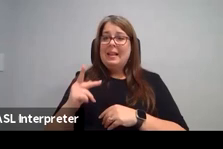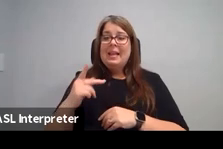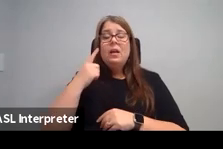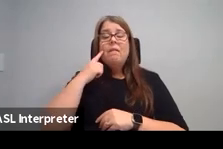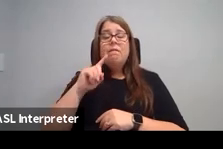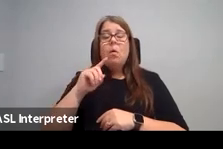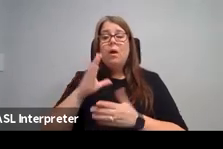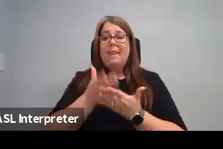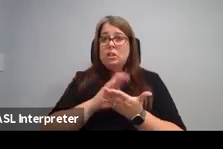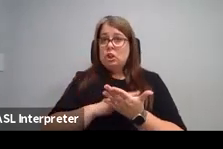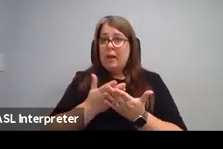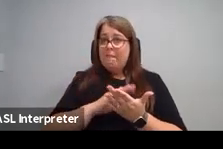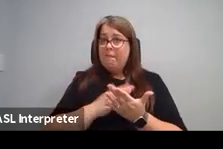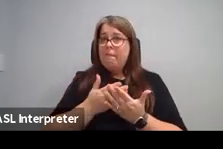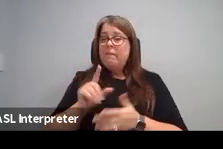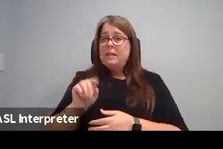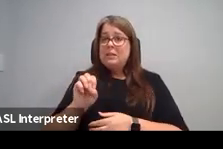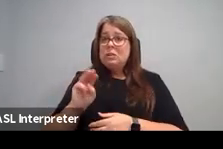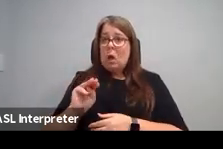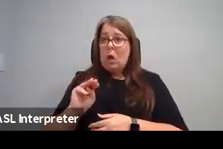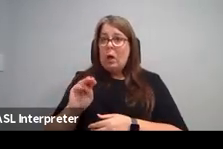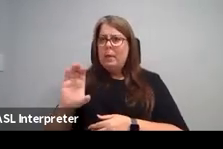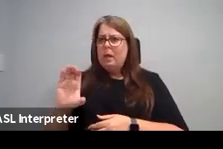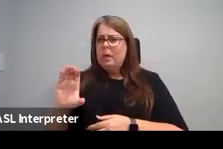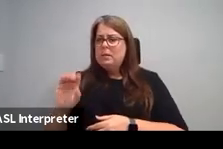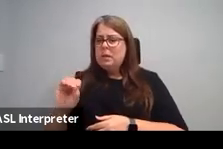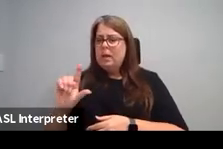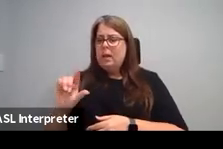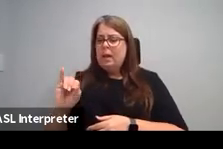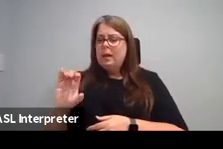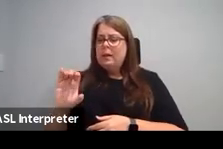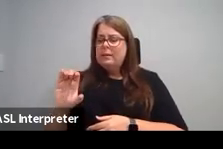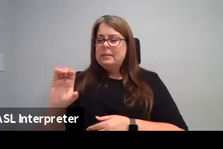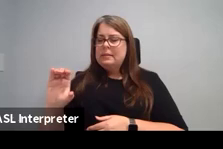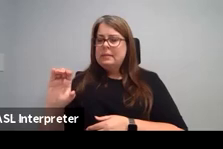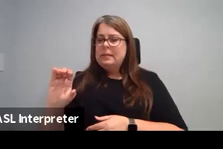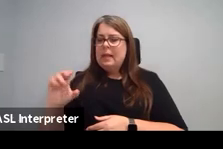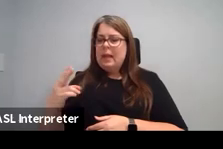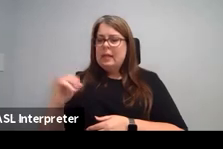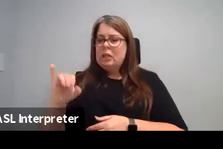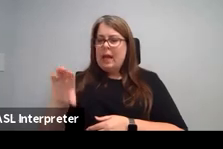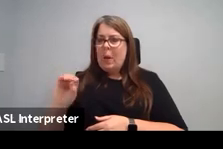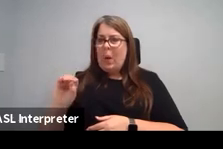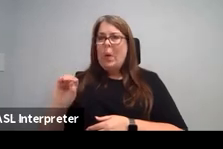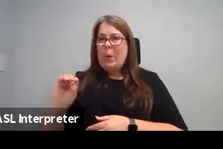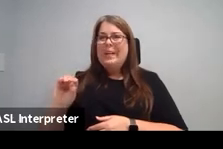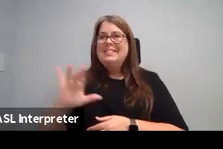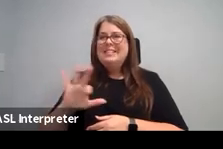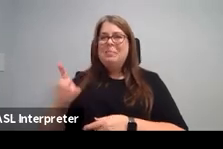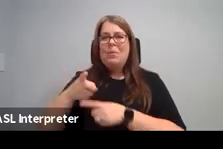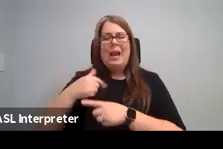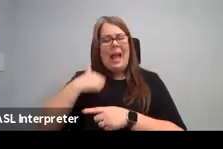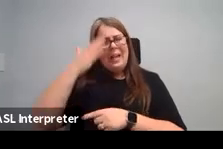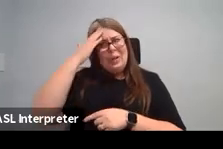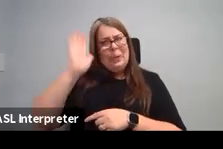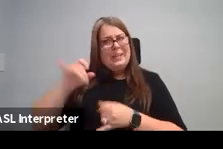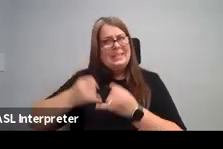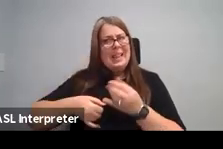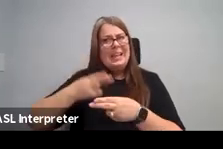Jewyl Alderson Clarke, SDCOE: Podcast and his name is spelled correctly there see Li some CH I oh I knew it was it was a challenging one. So that's why I didn't want to make an attempt